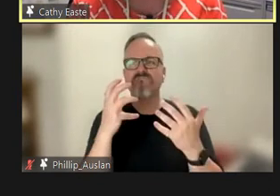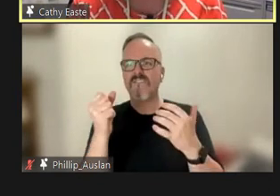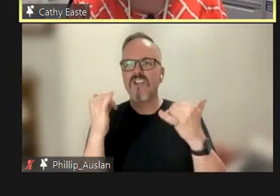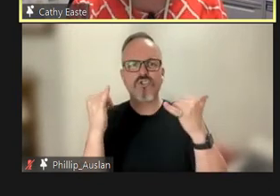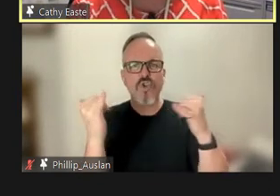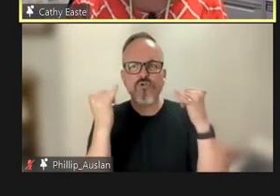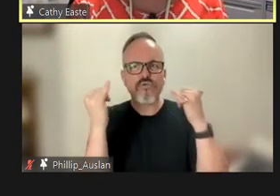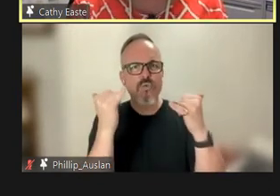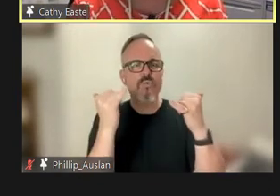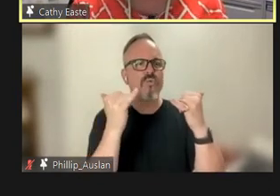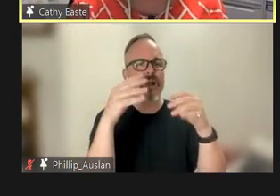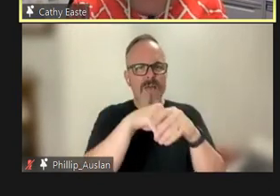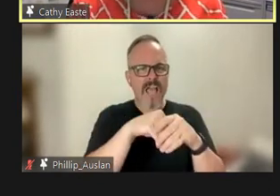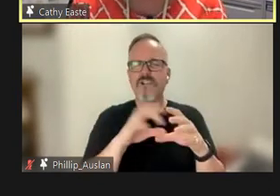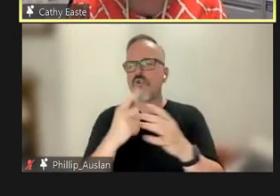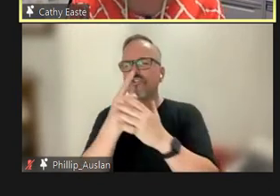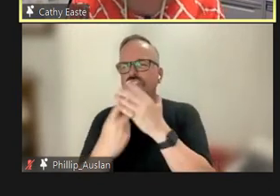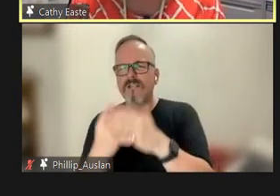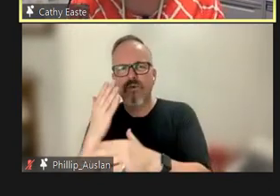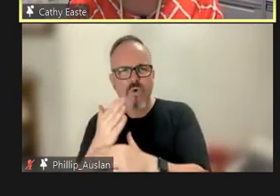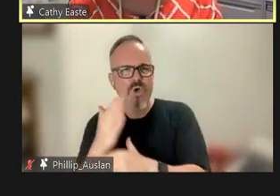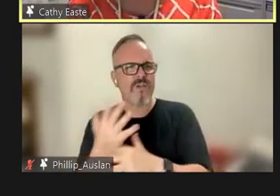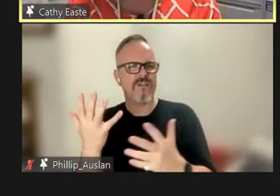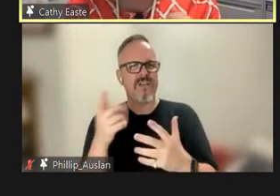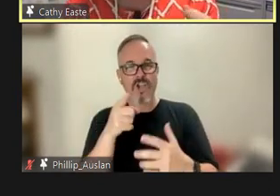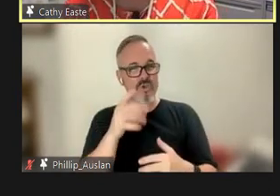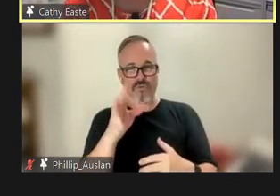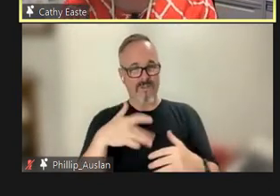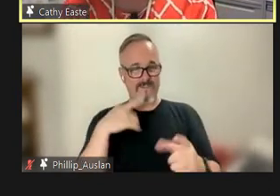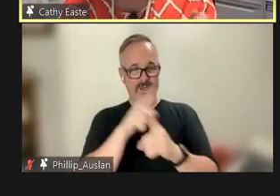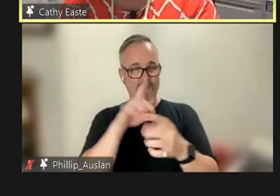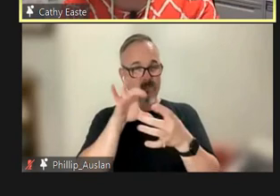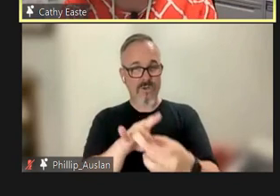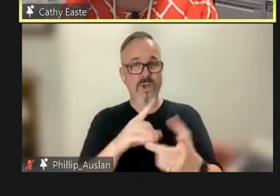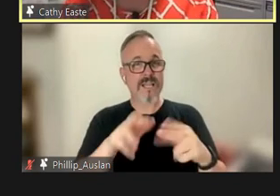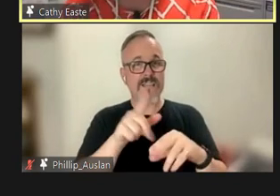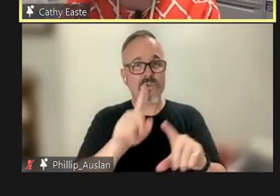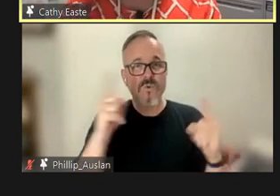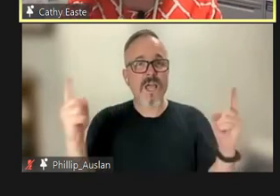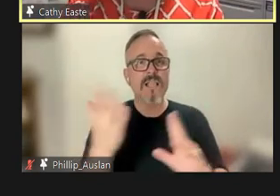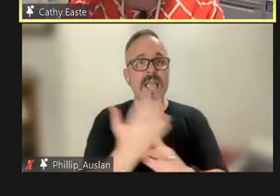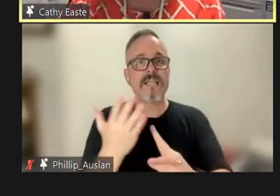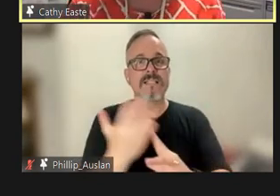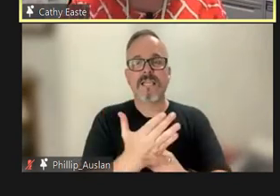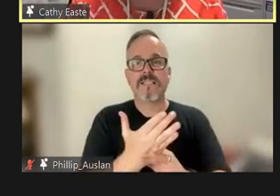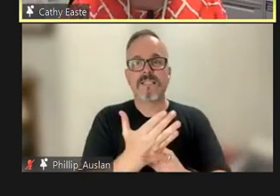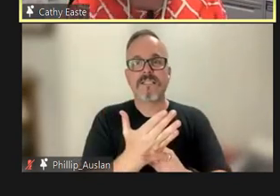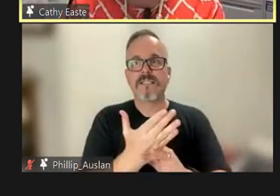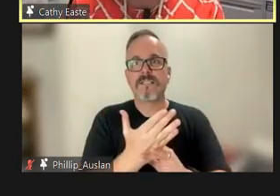just work. You don't feel you belong if you cannot access the social components of work. You're just